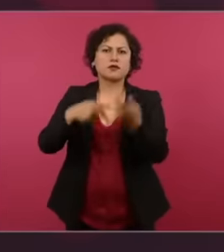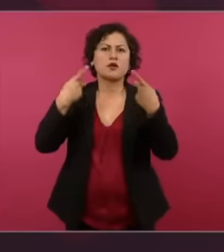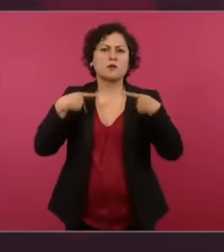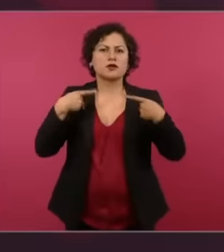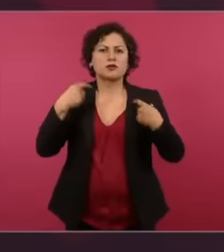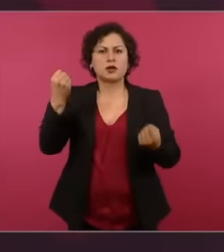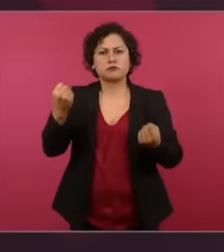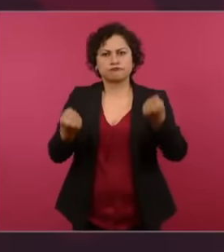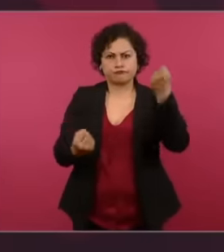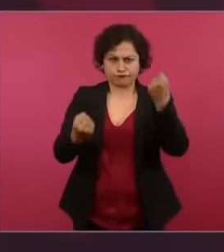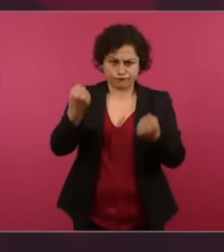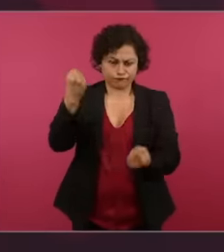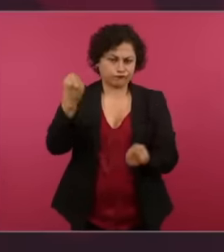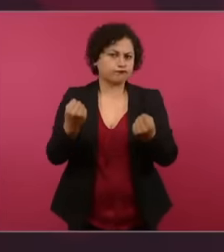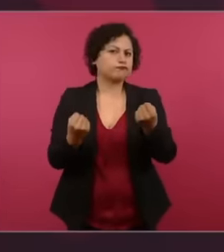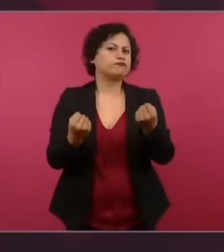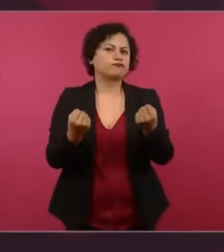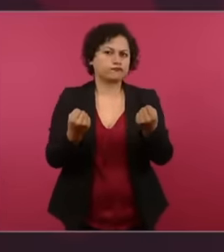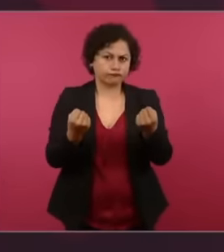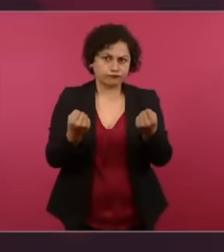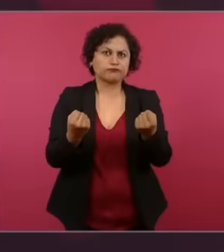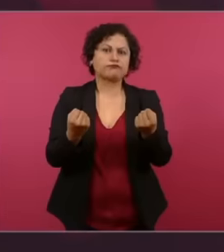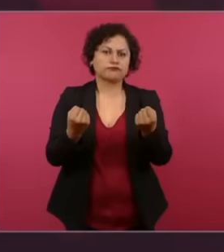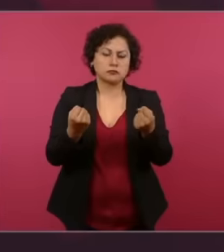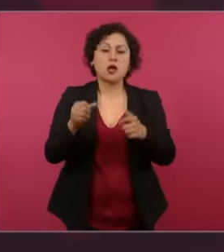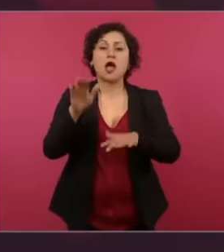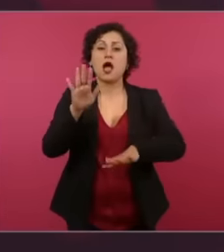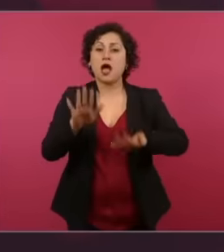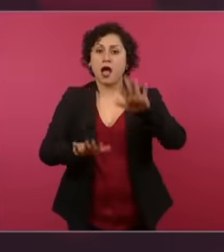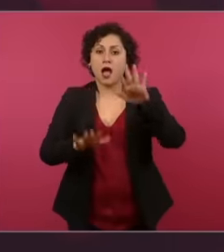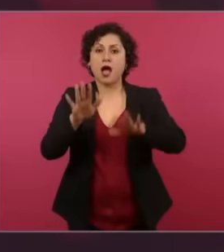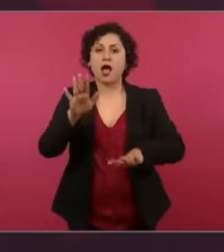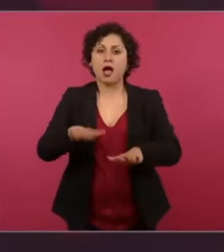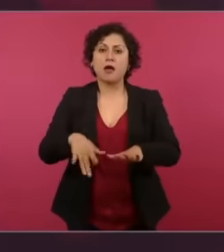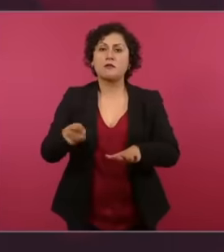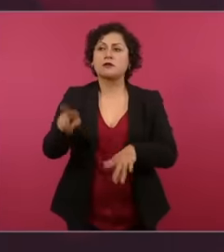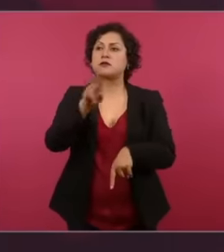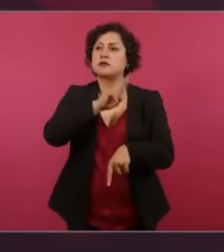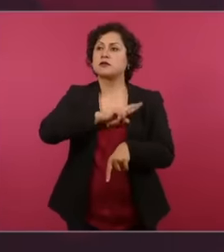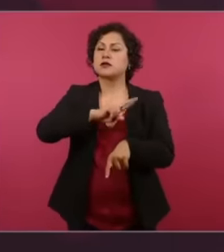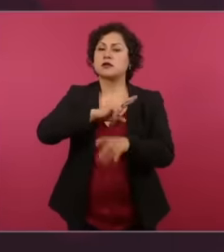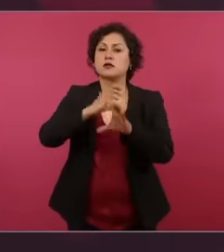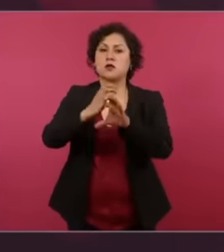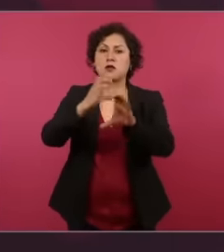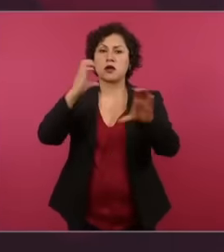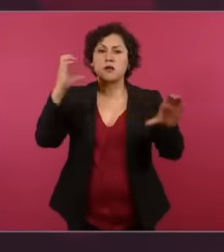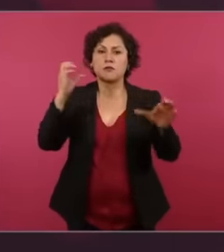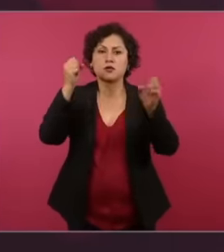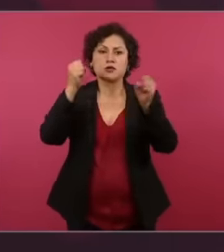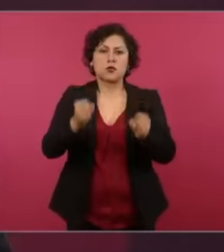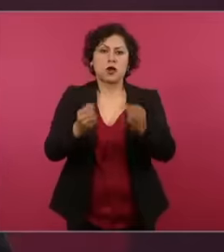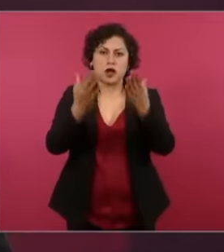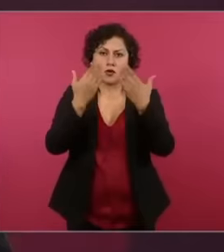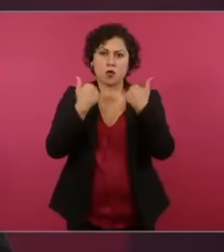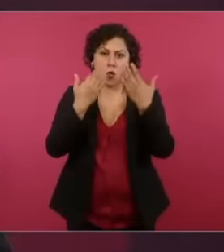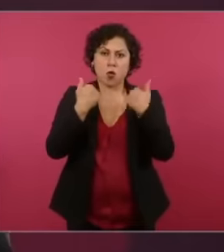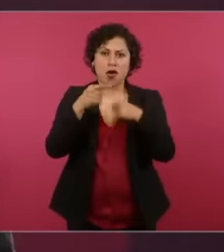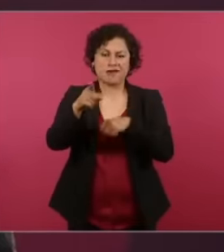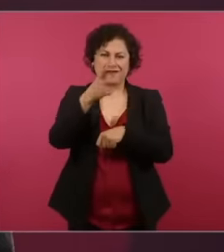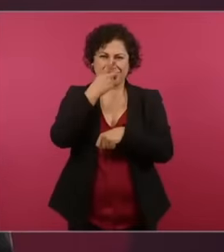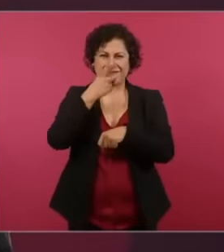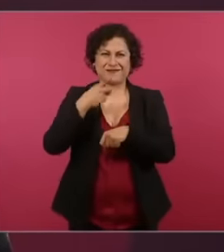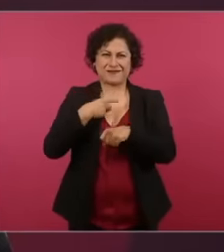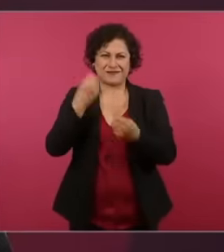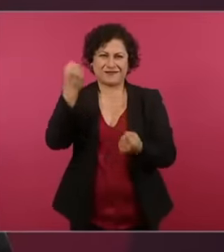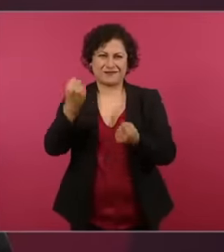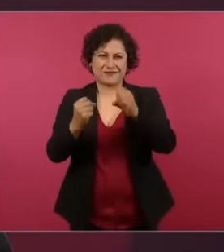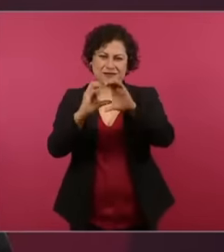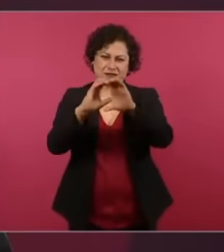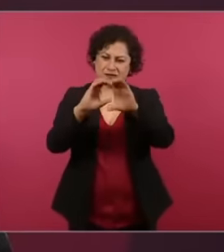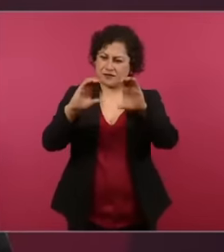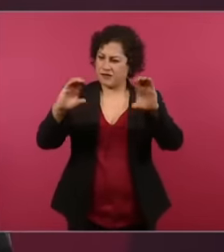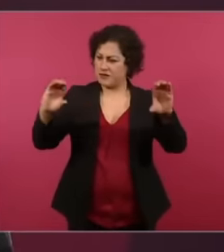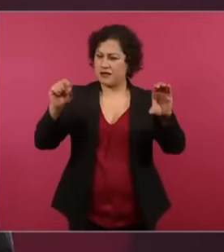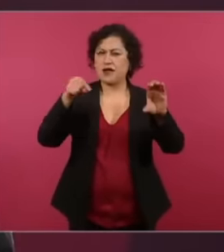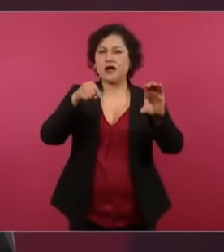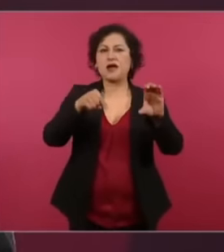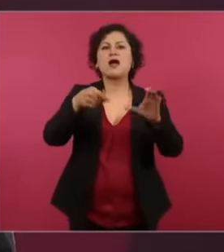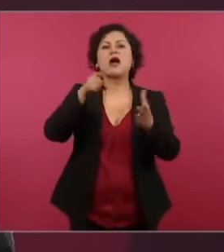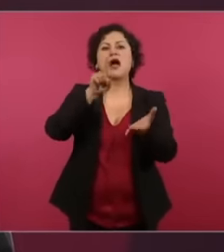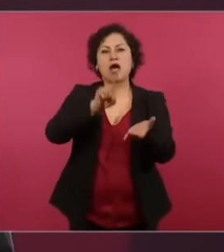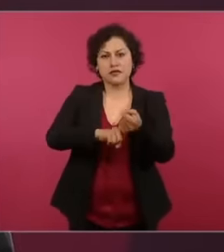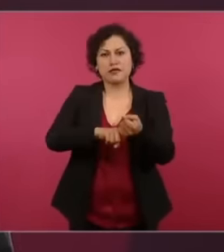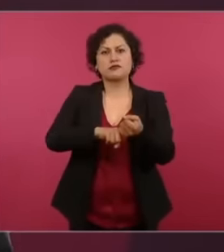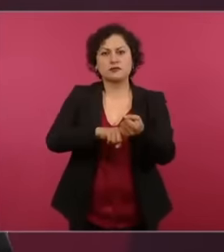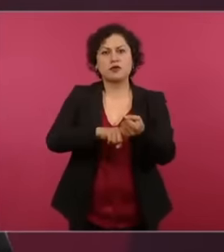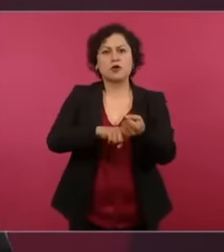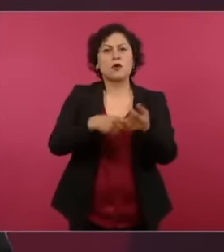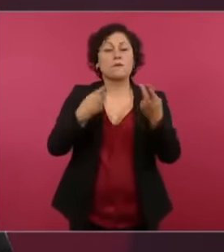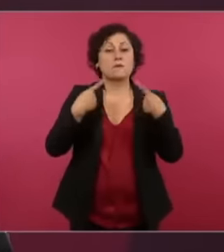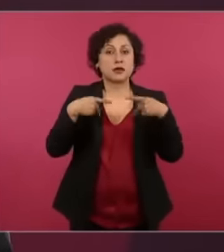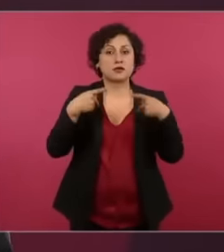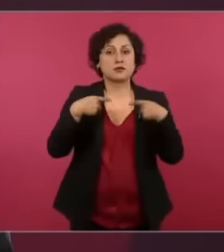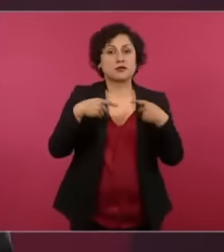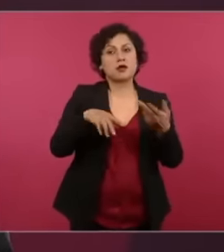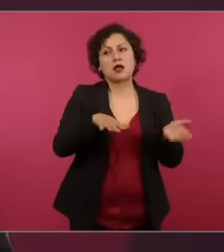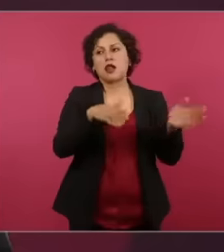unsafe trucks are hired, these trailers, these boxes, there are many overturns, many deaths,